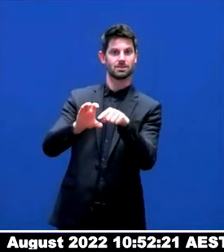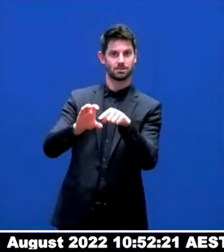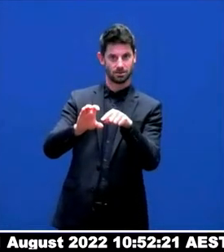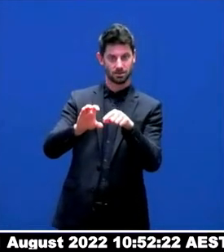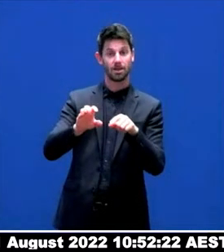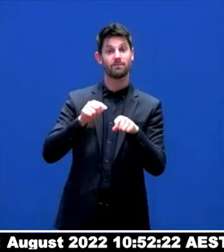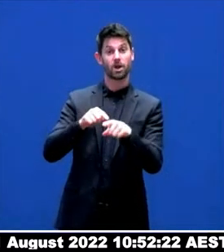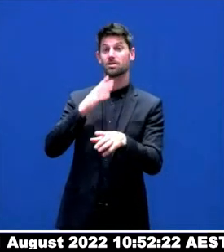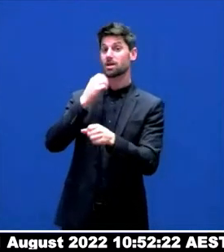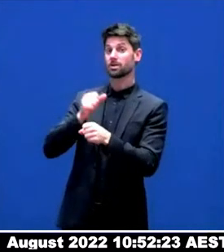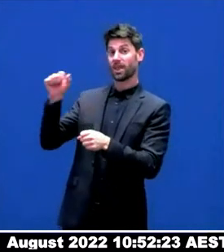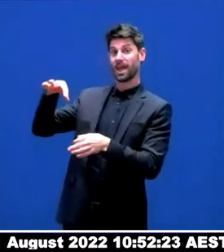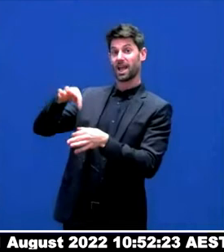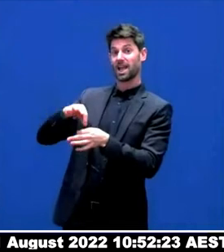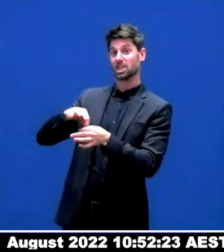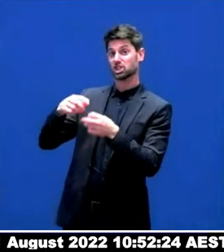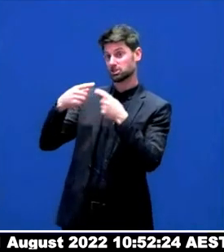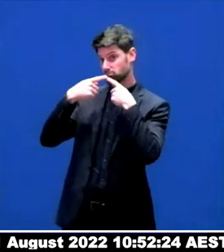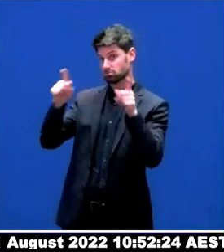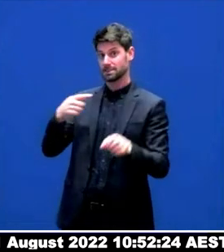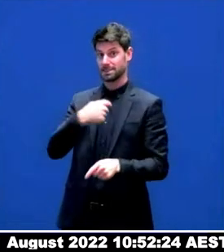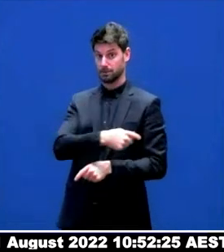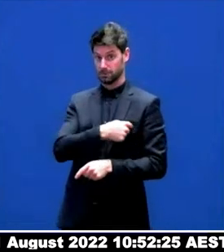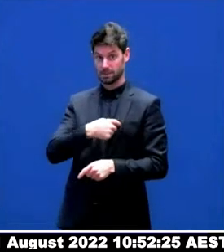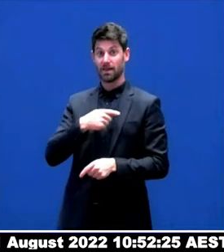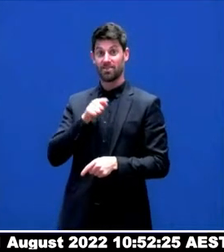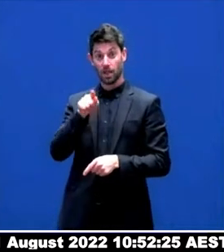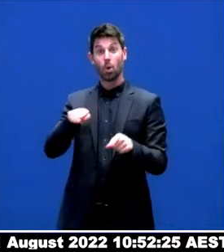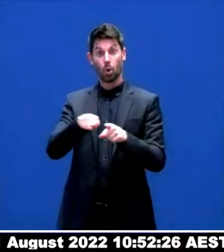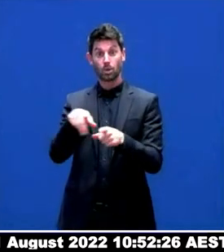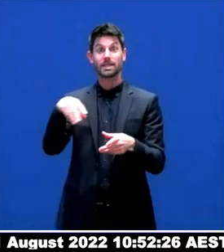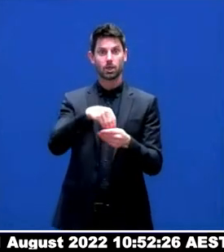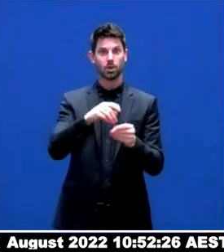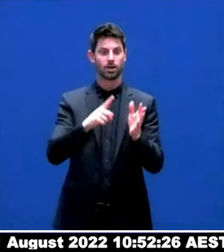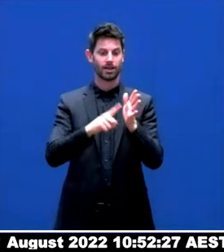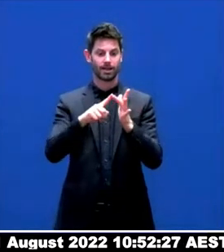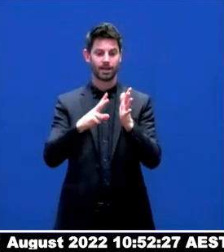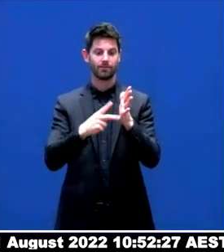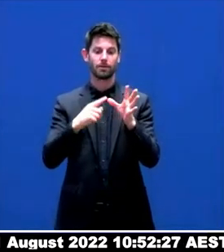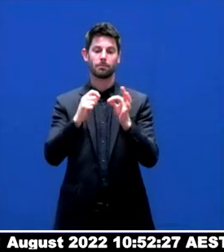the election commitment, also has commitments around the liveability standards that you referred to earlier. MS EASTMAN: Alright.